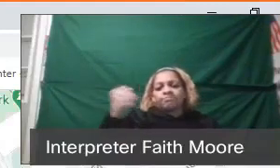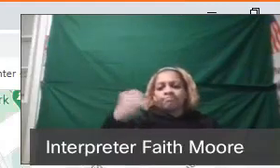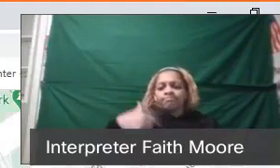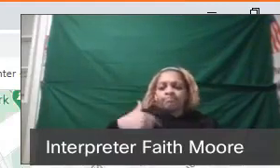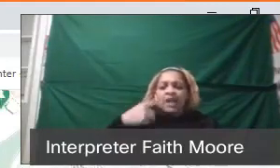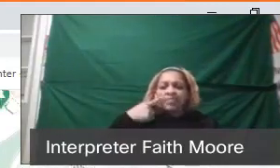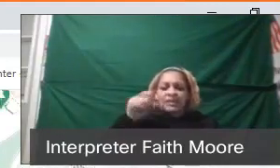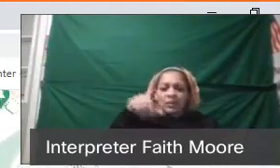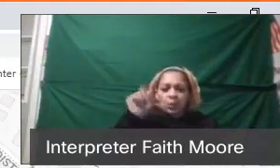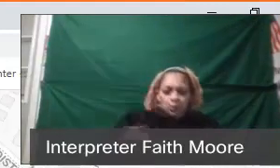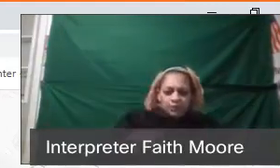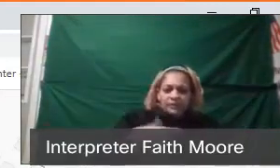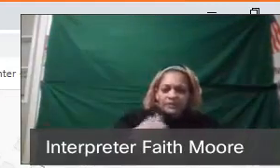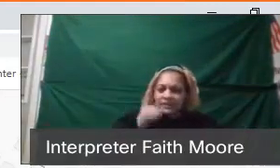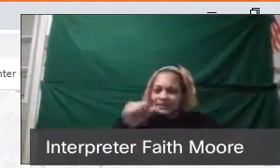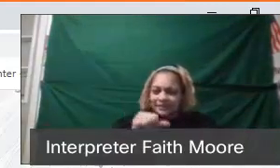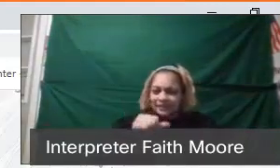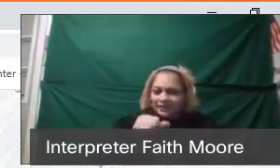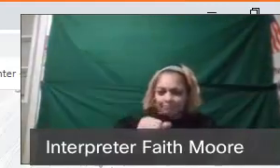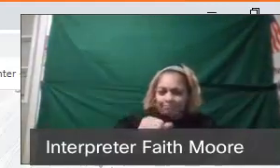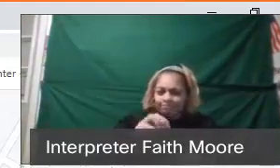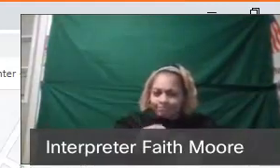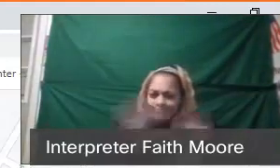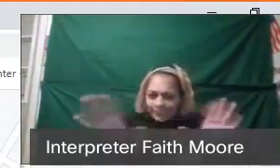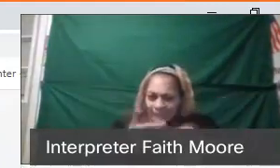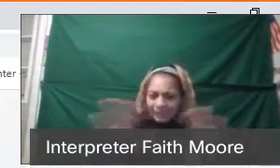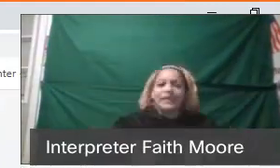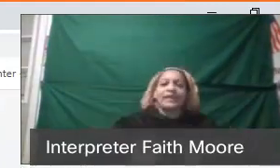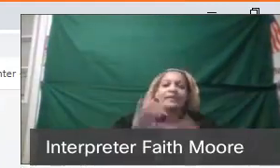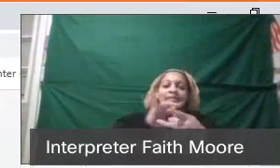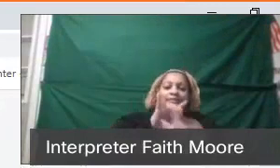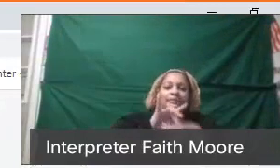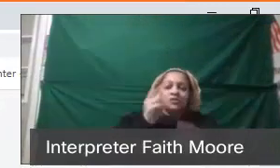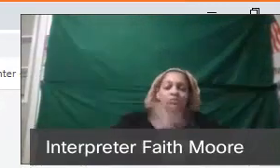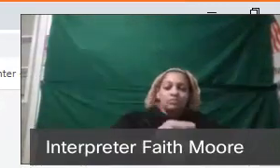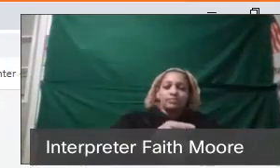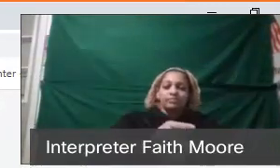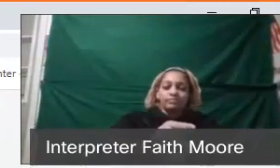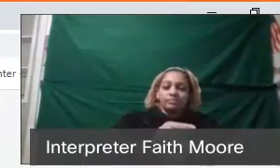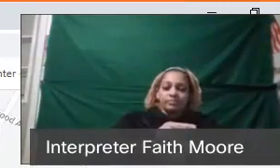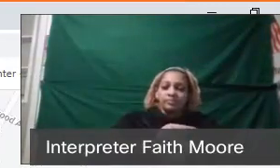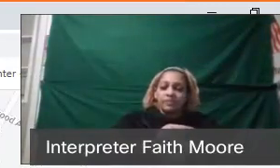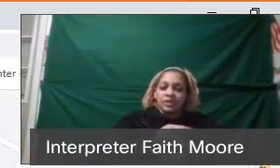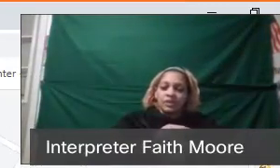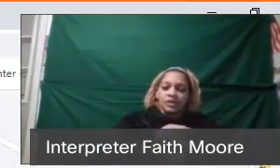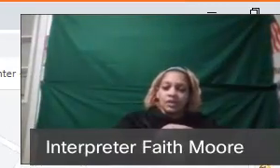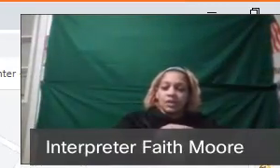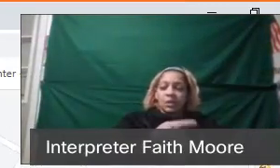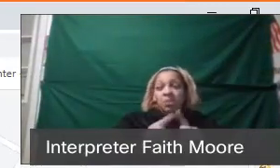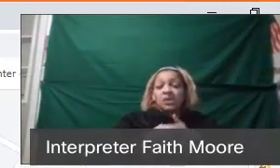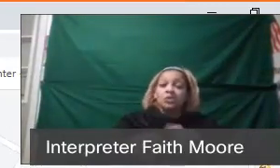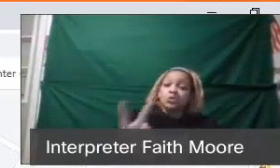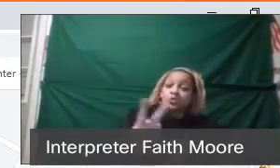there's no clear connection between what post at well read with or there's actually 2 paths 1 announcement street,